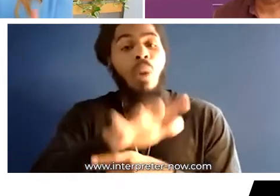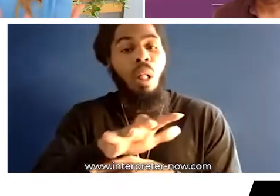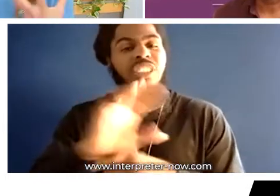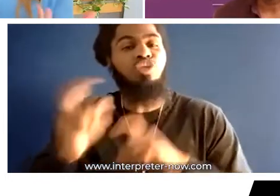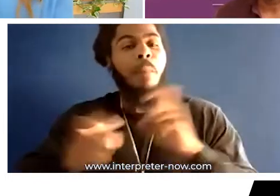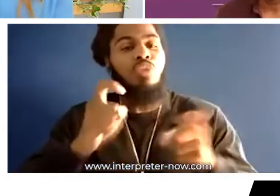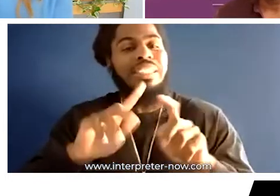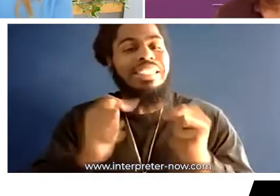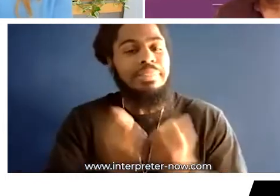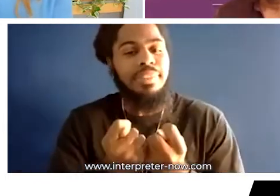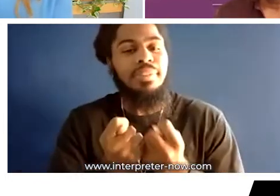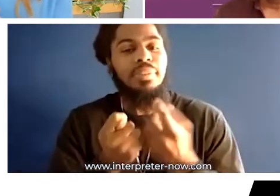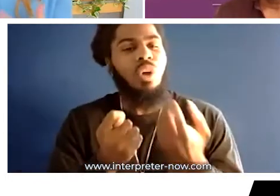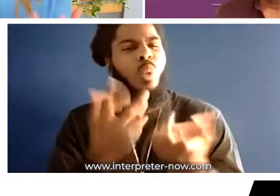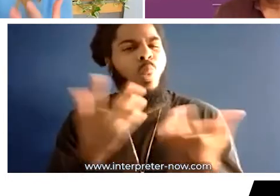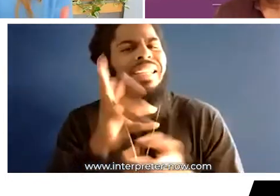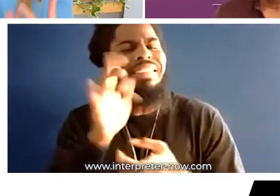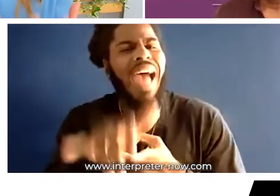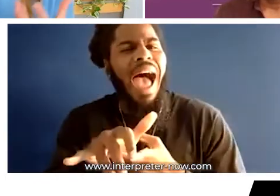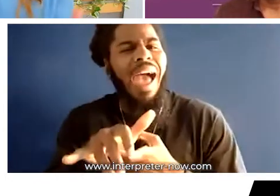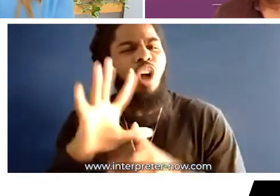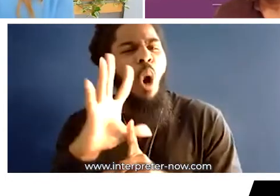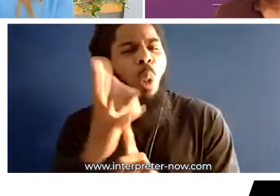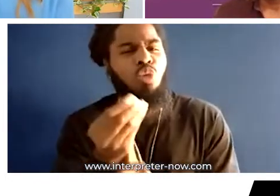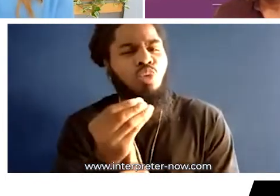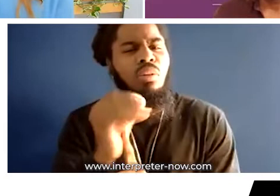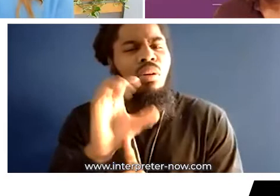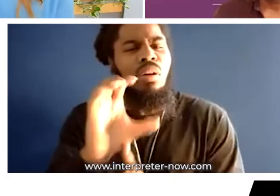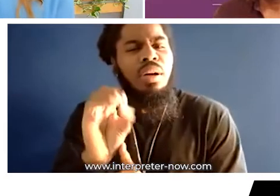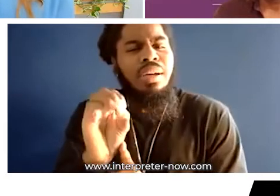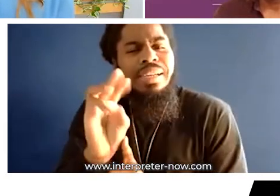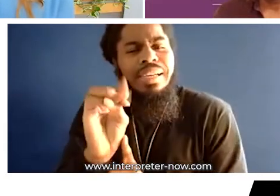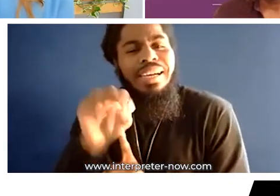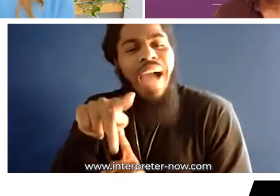What is cultural competence? What does it look like across globally distributed teams?